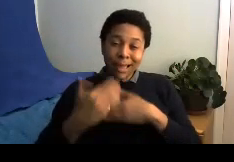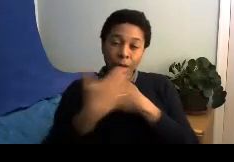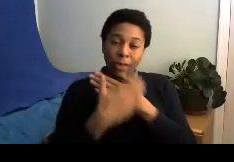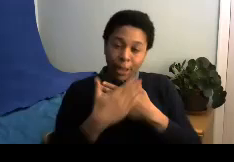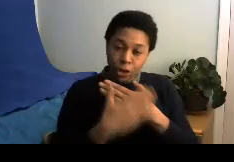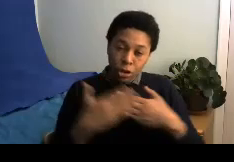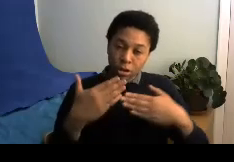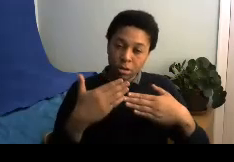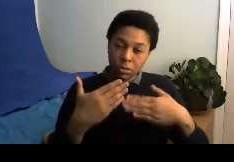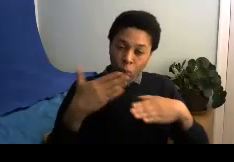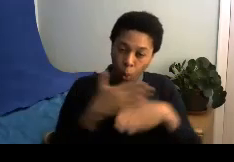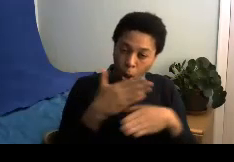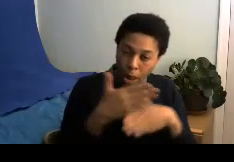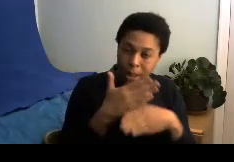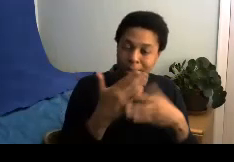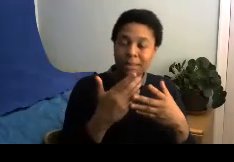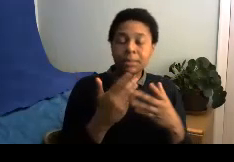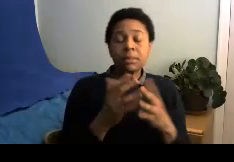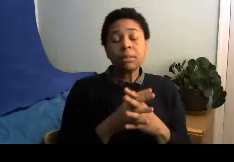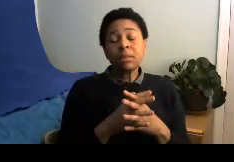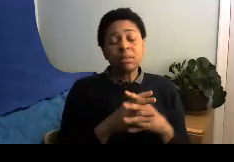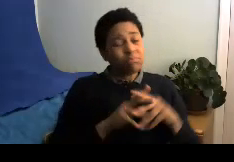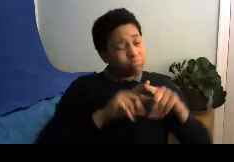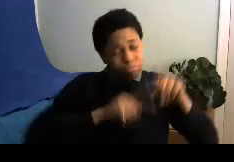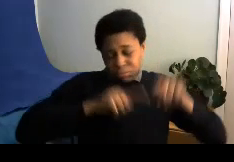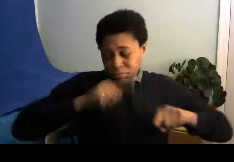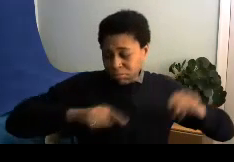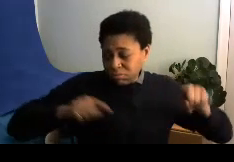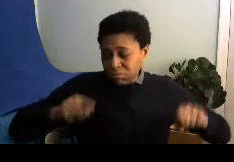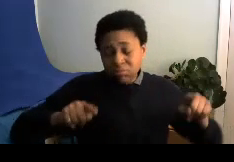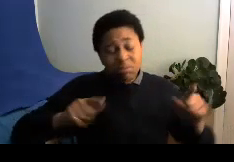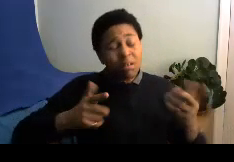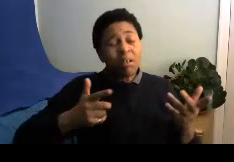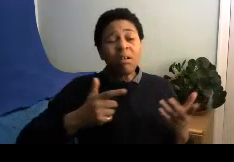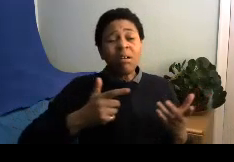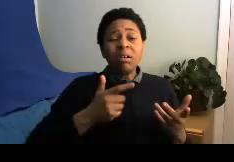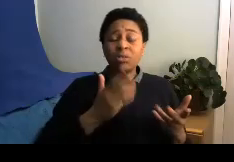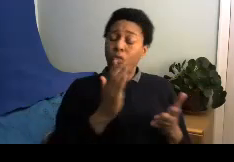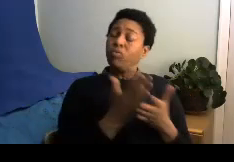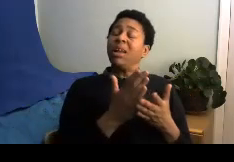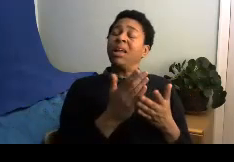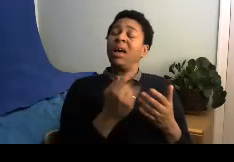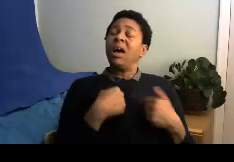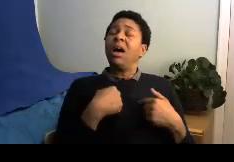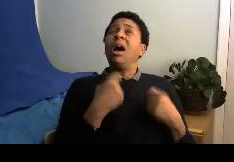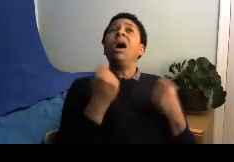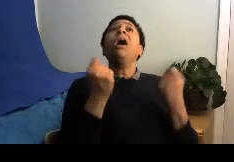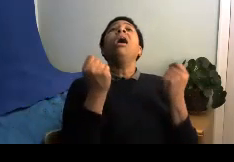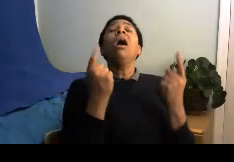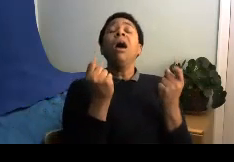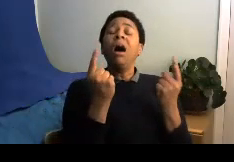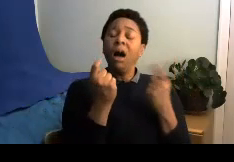to, etc, etc. So I'm really sort of gives me a means of